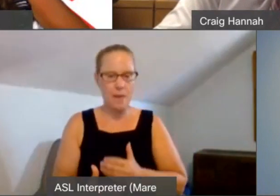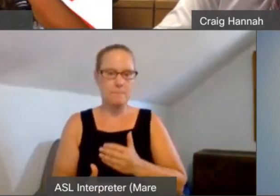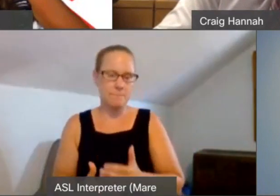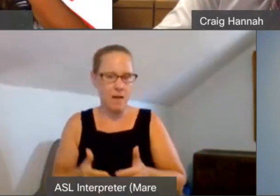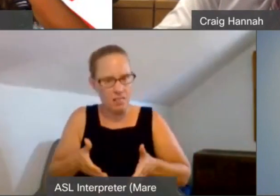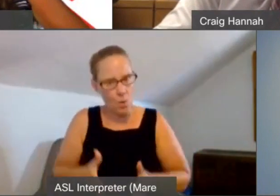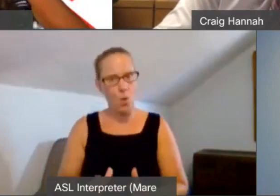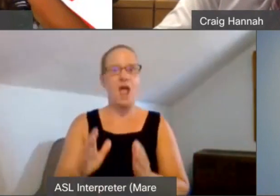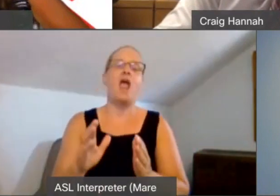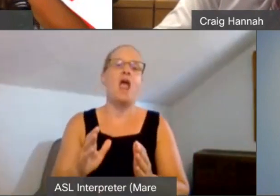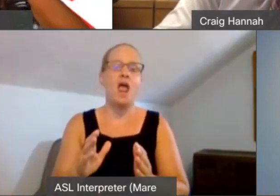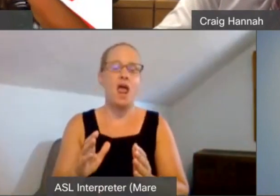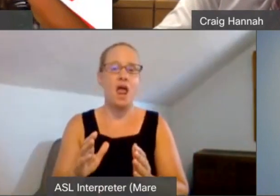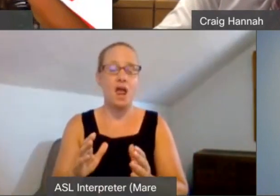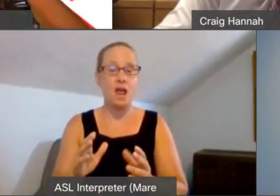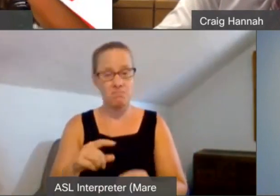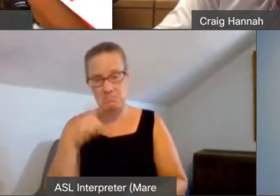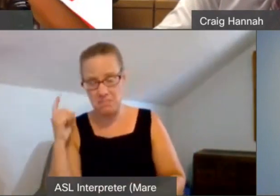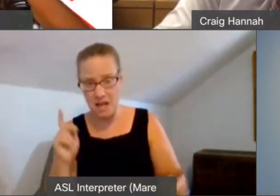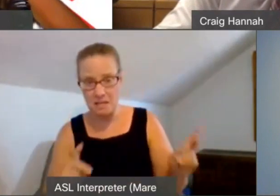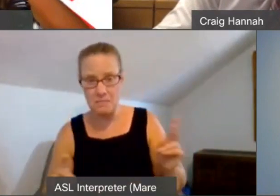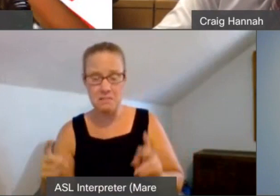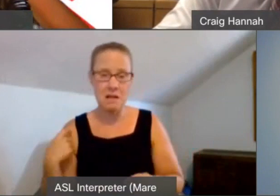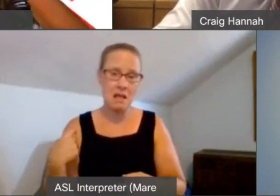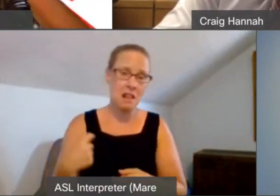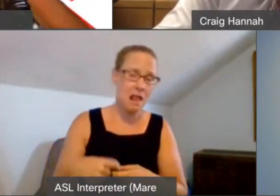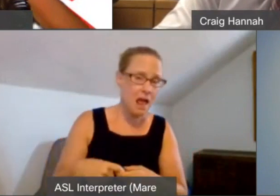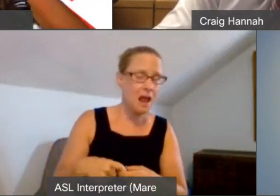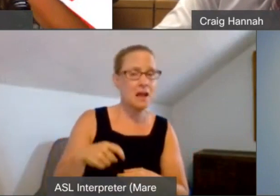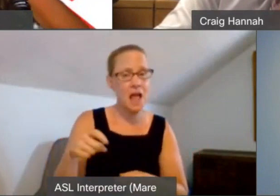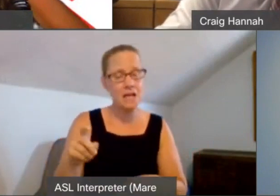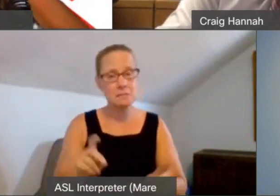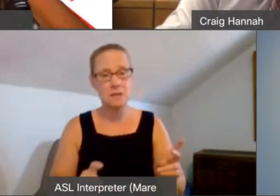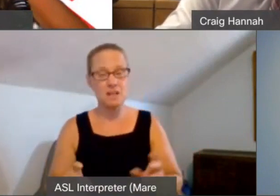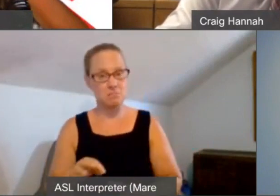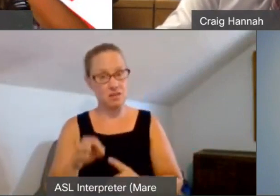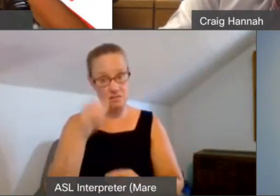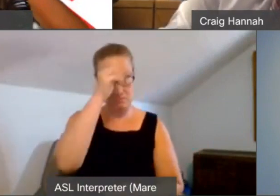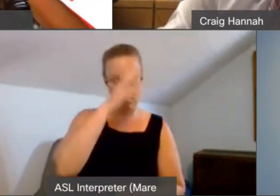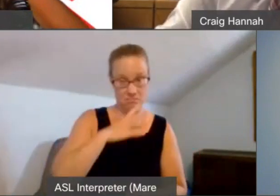For example, African-American and Latinx especially males are more likely to be arrested for drug offenses